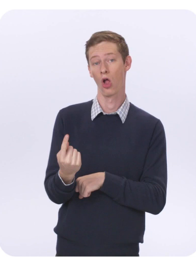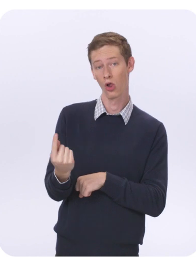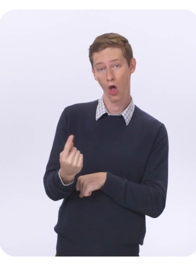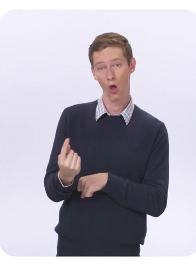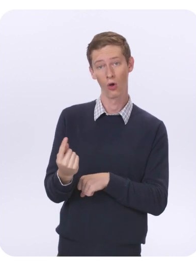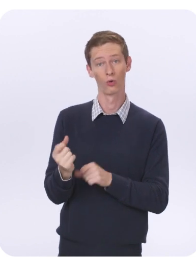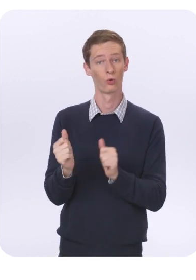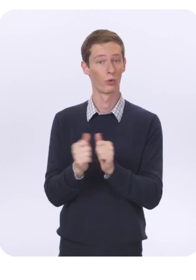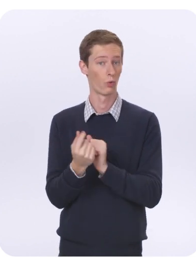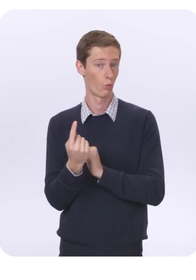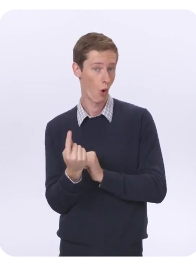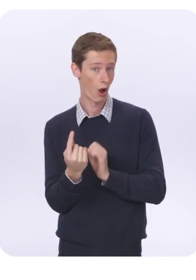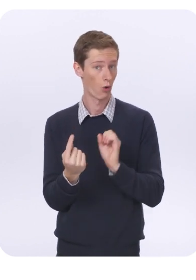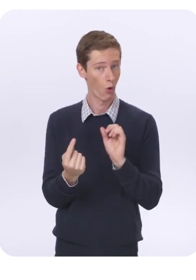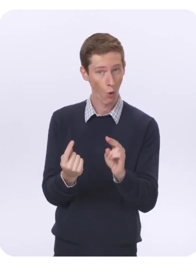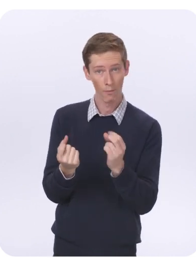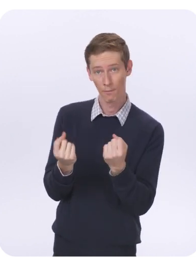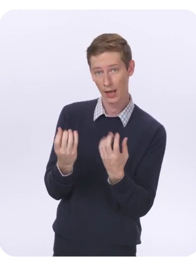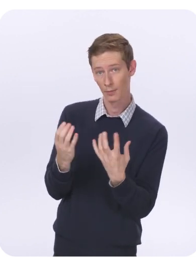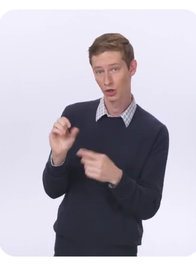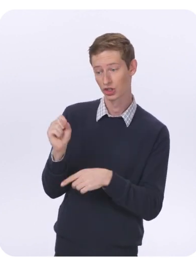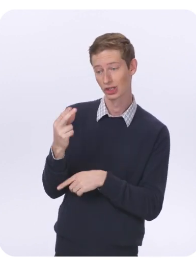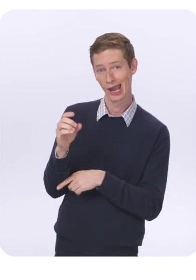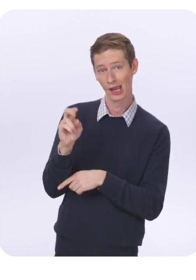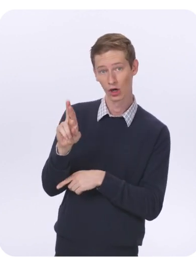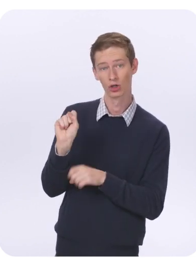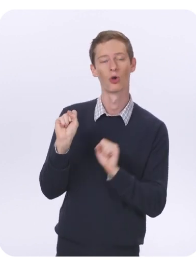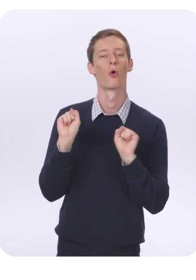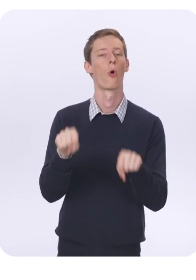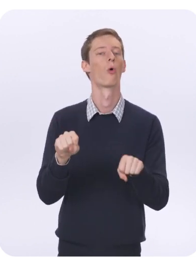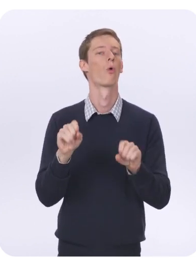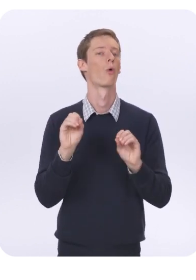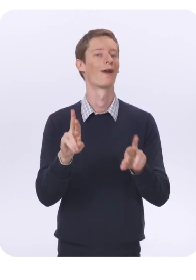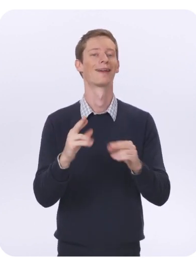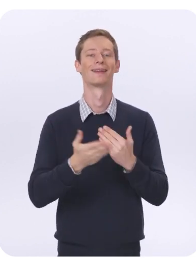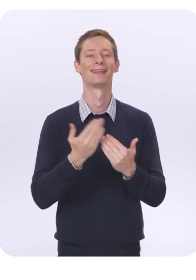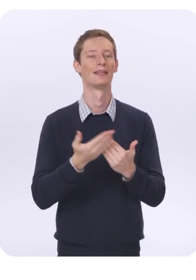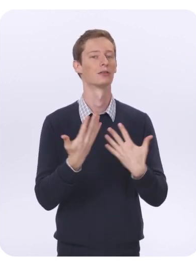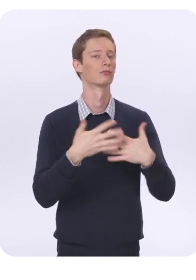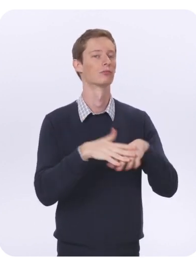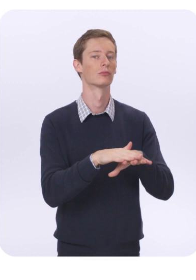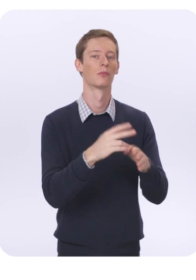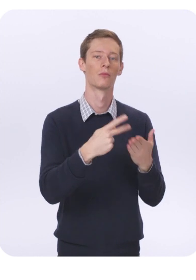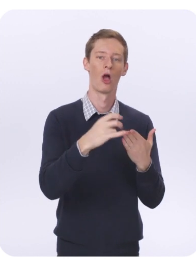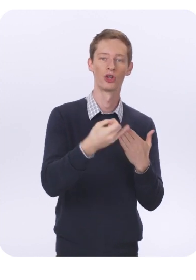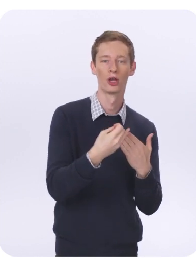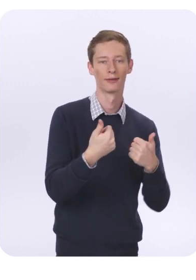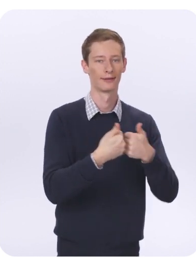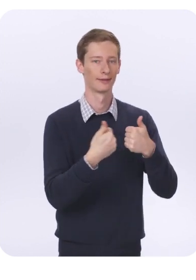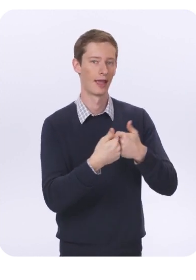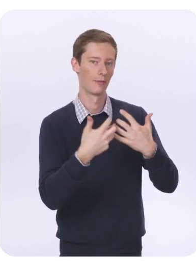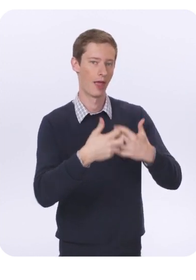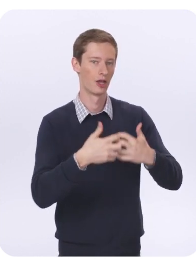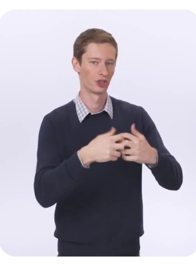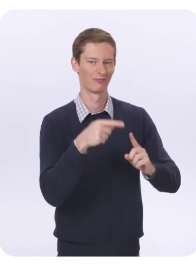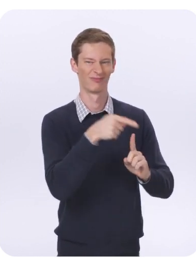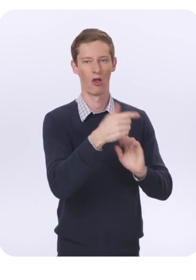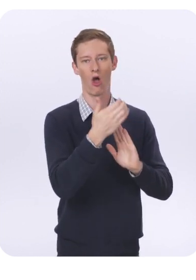or it can easily be integrated in any project or game engine as an automated tool. It provides a lot of use of information